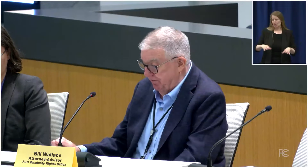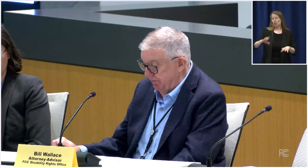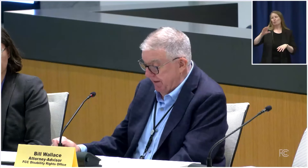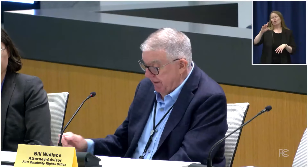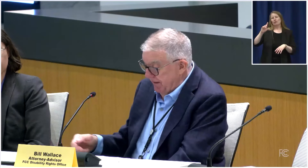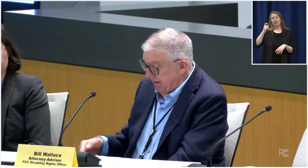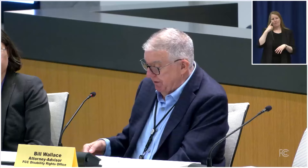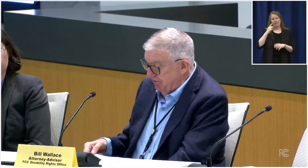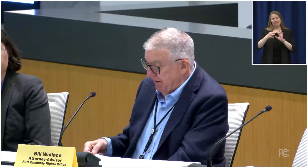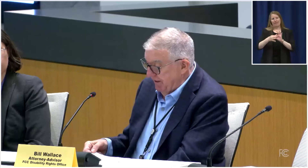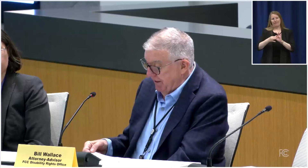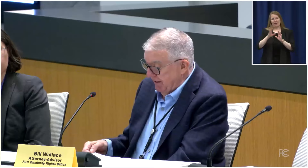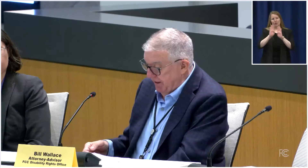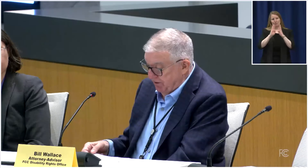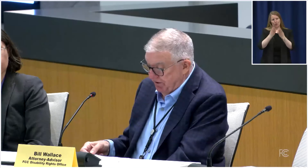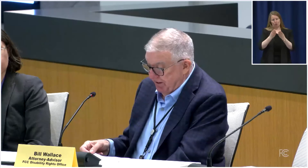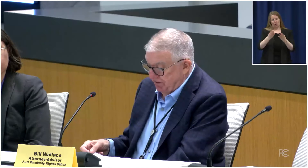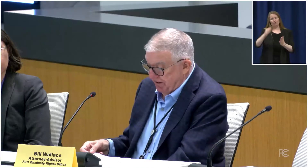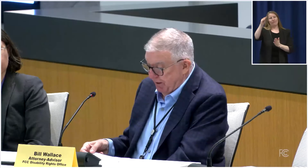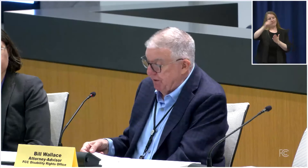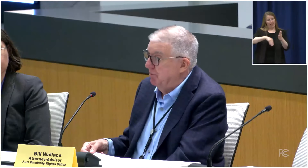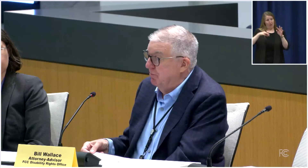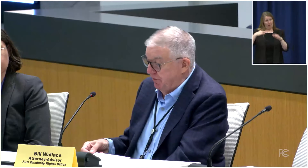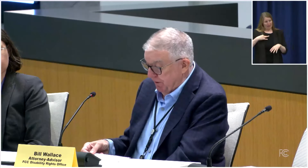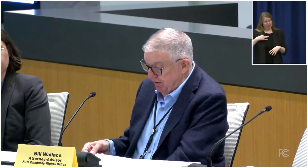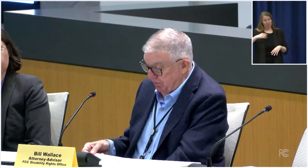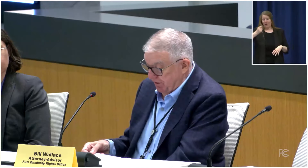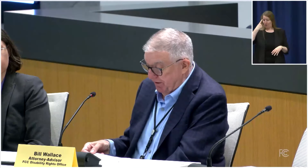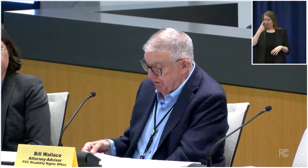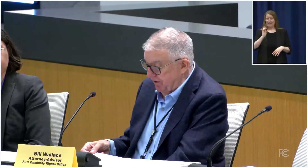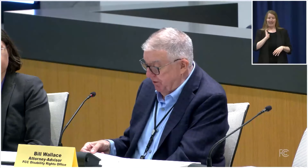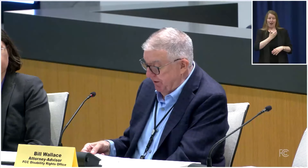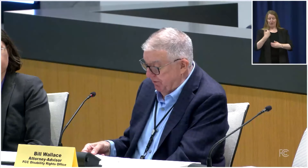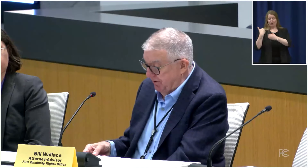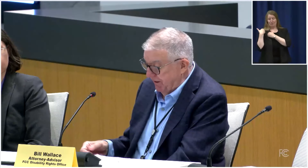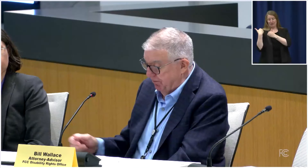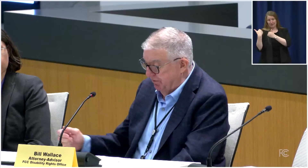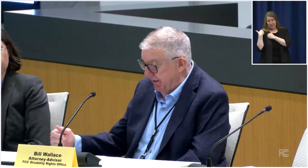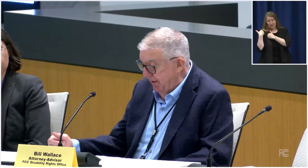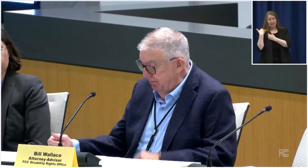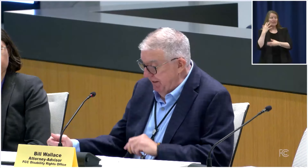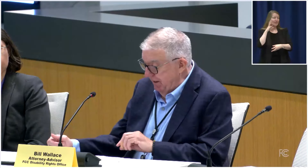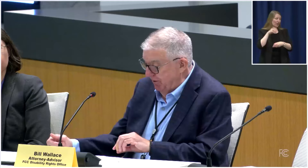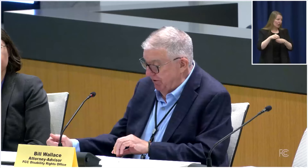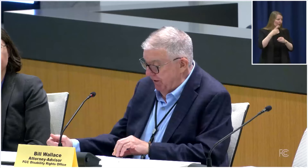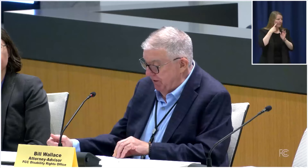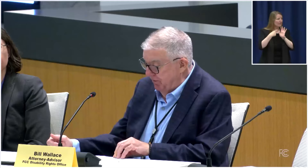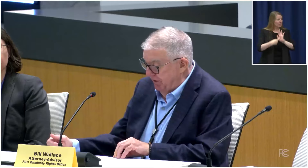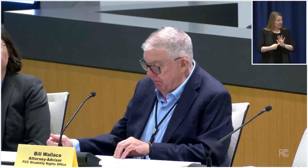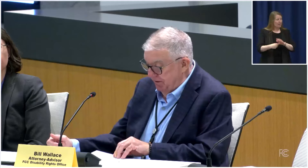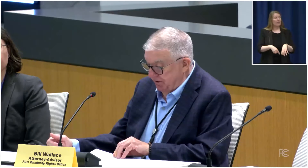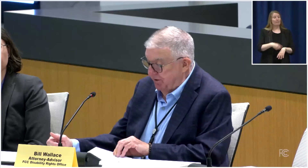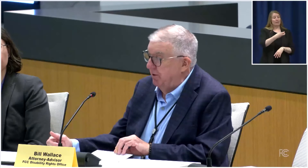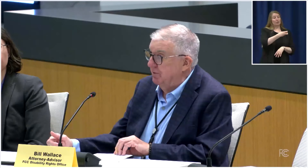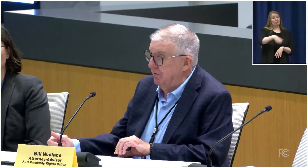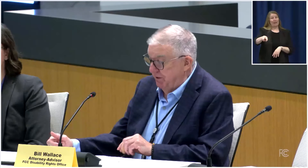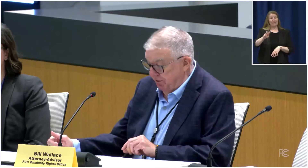IN ORDER TO OBTAIN AUTHORIZATION FOR ACCESS TO THE DIRECTORY AS A QUALIFIED